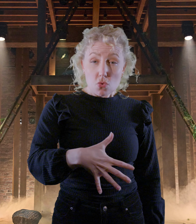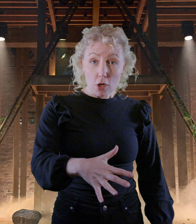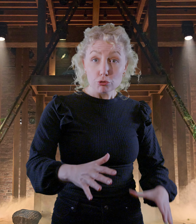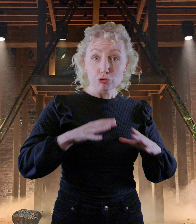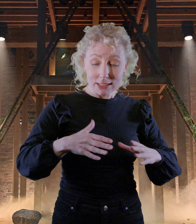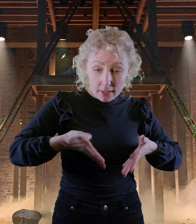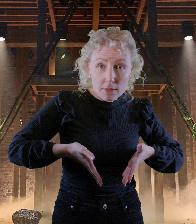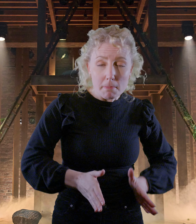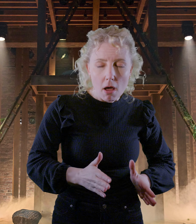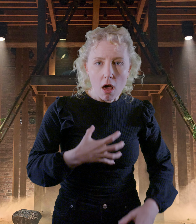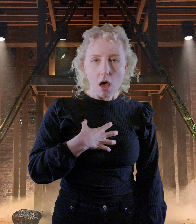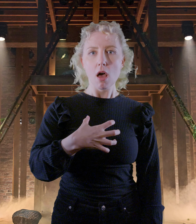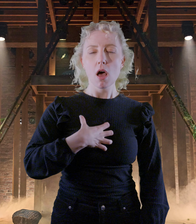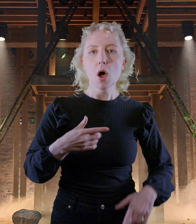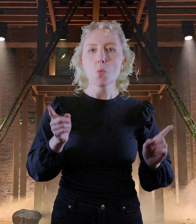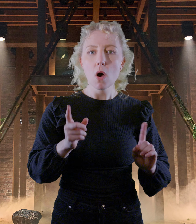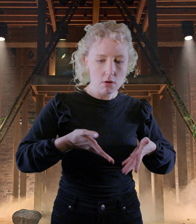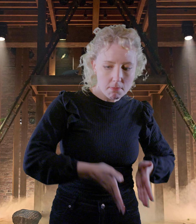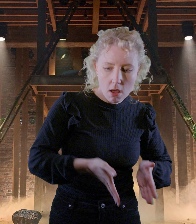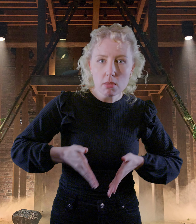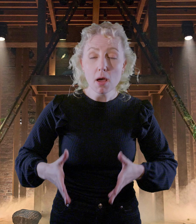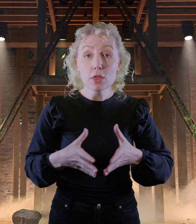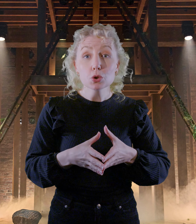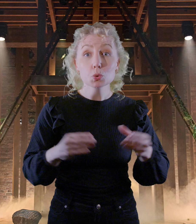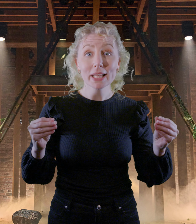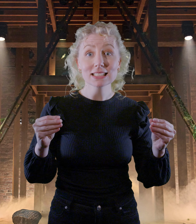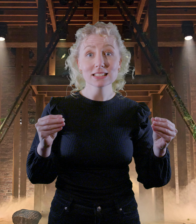Agnes is shocked to discover that she’s having twins.